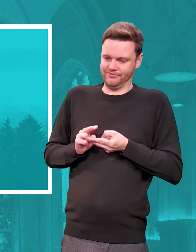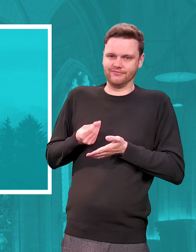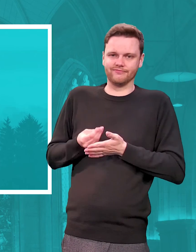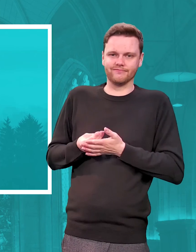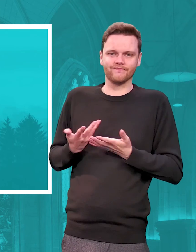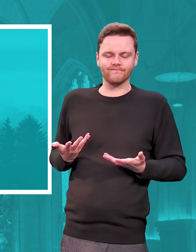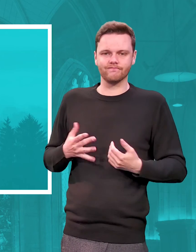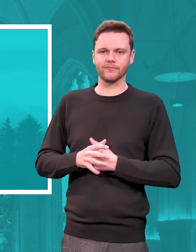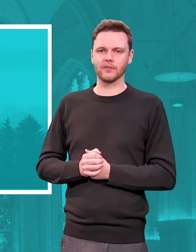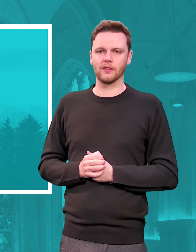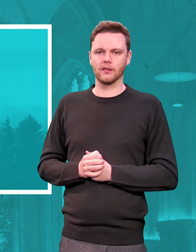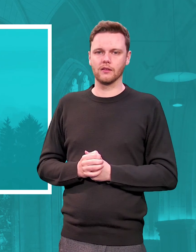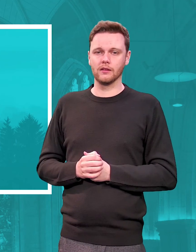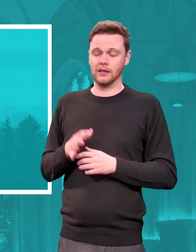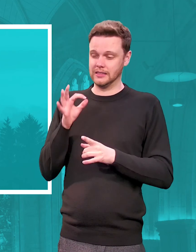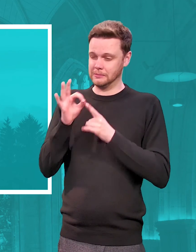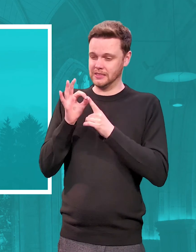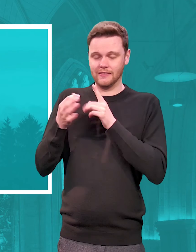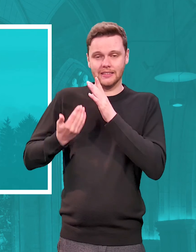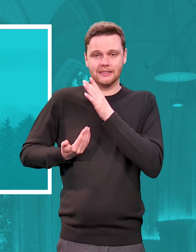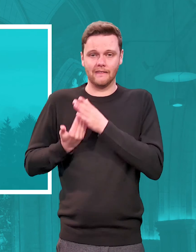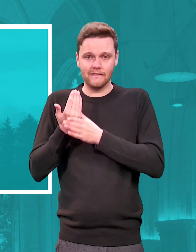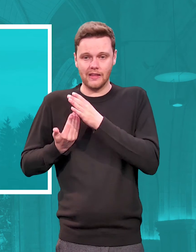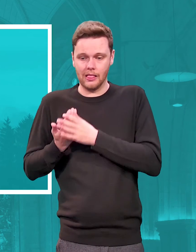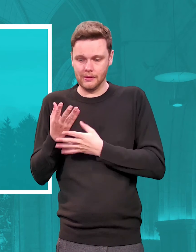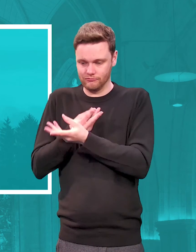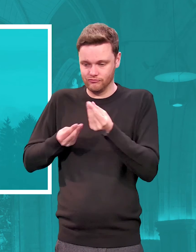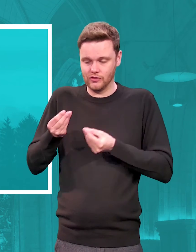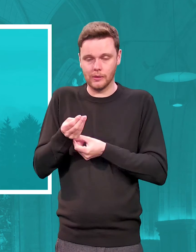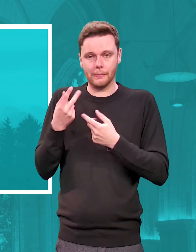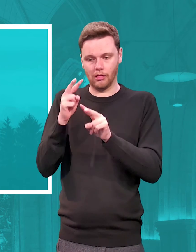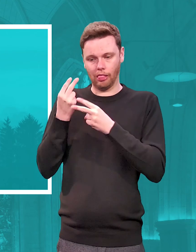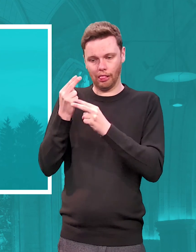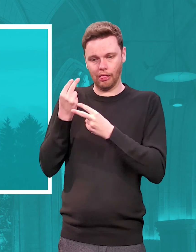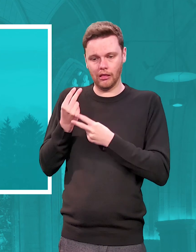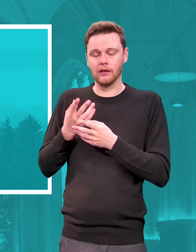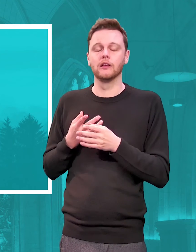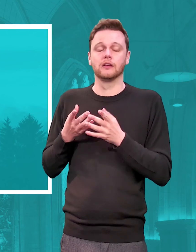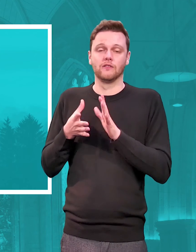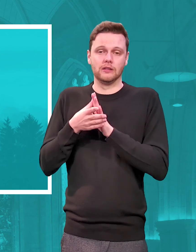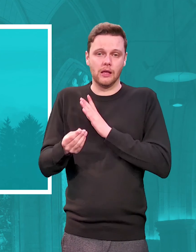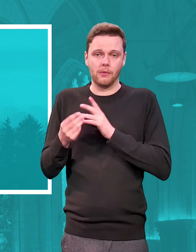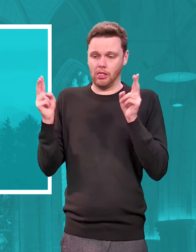A number of significant developments and transactions have been reviewed during the year including the downsizing or replacement of manse properties.